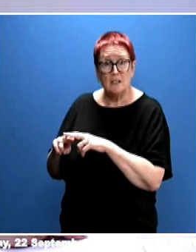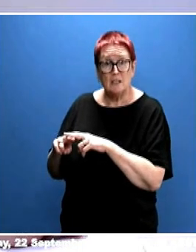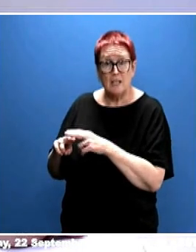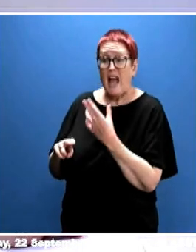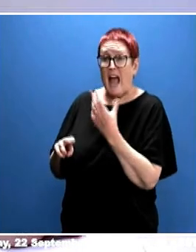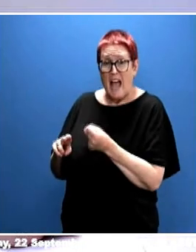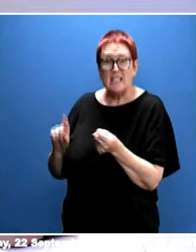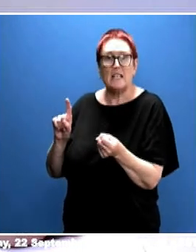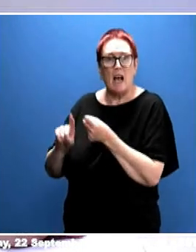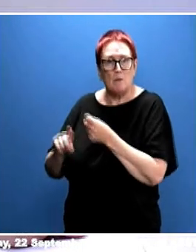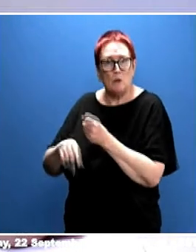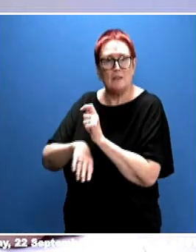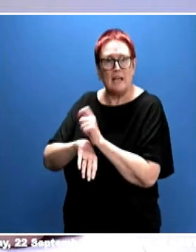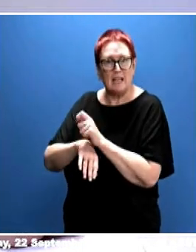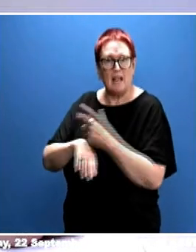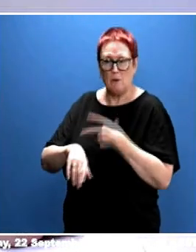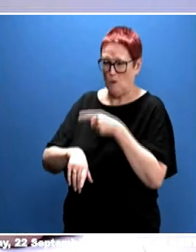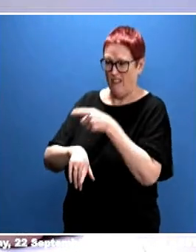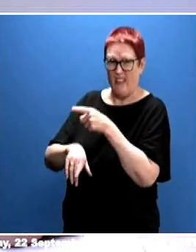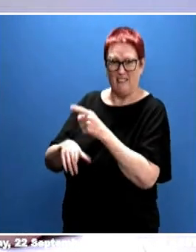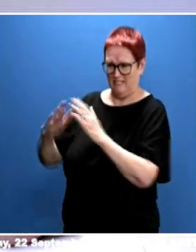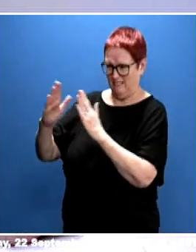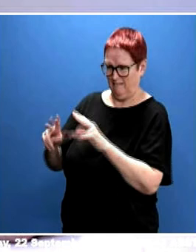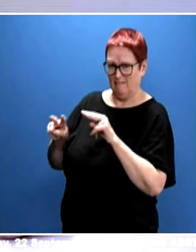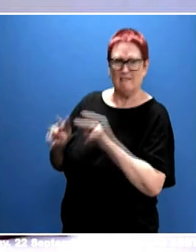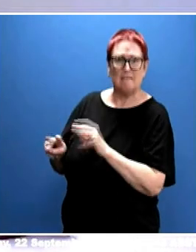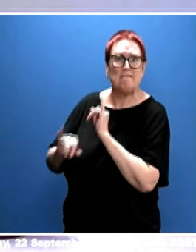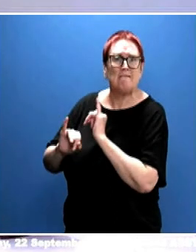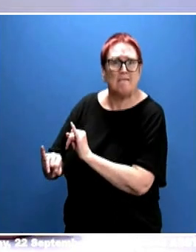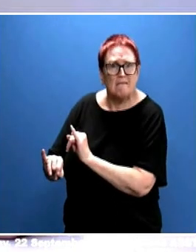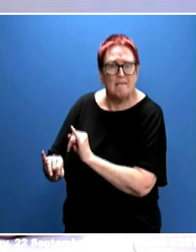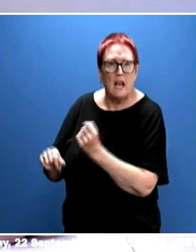because of the nature of the facility and the criminalisation of the child